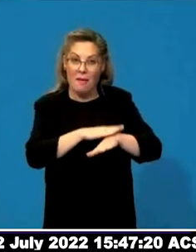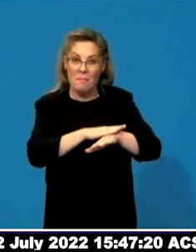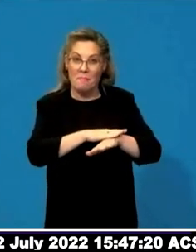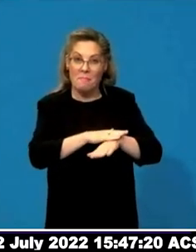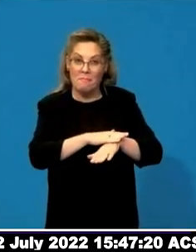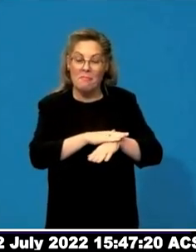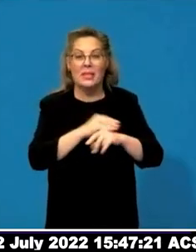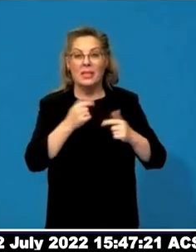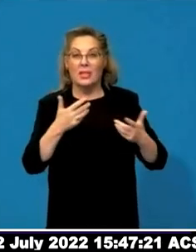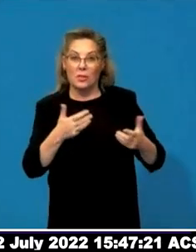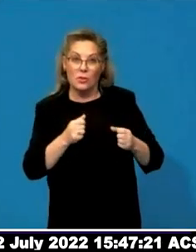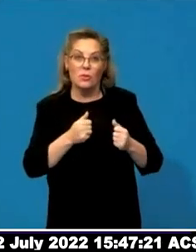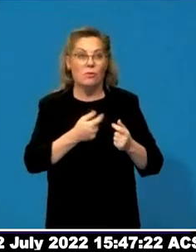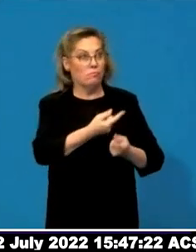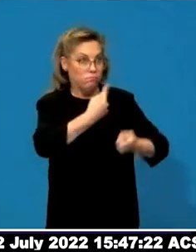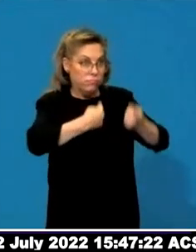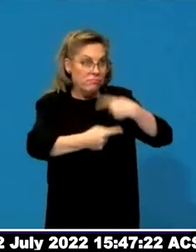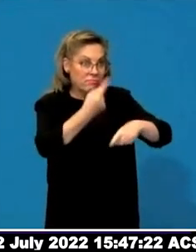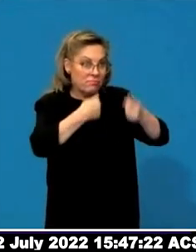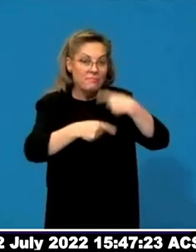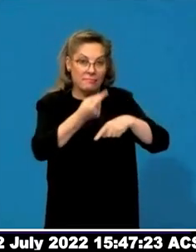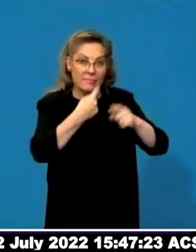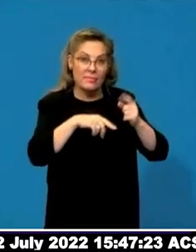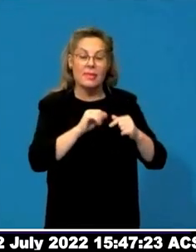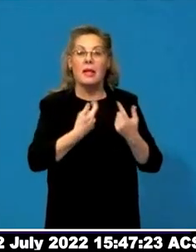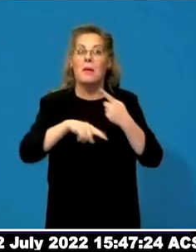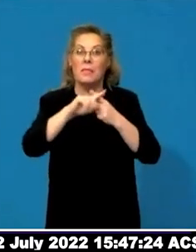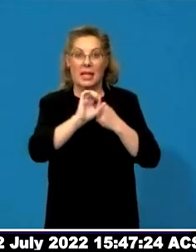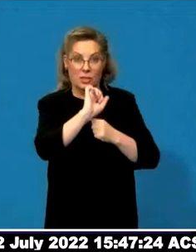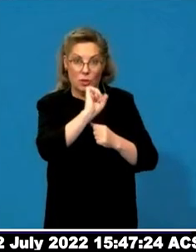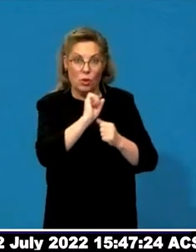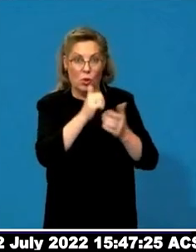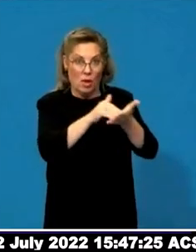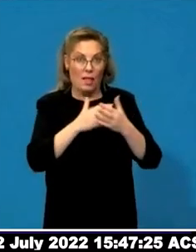and for having provided a statement through Bakoi.